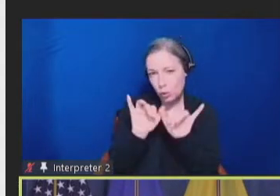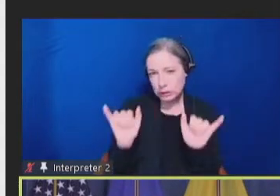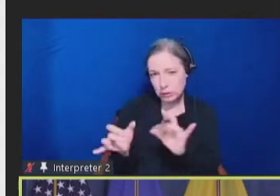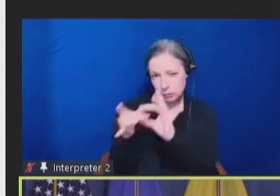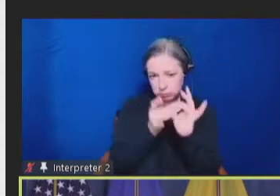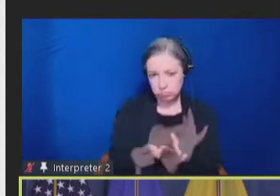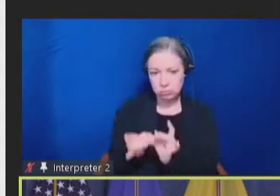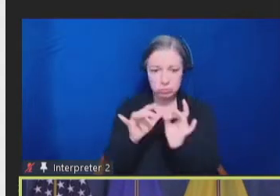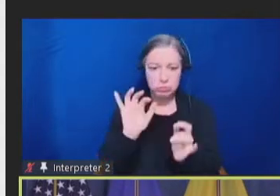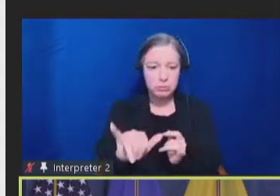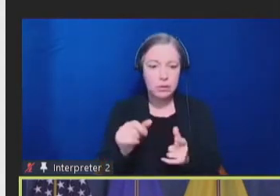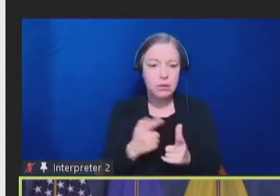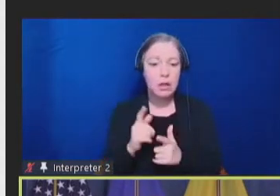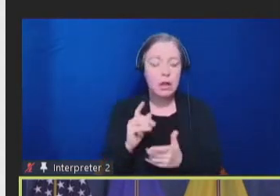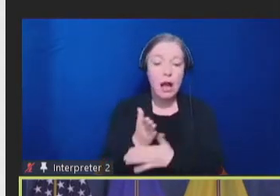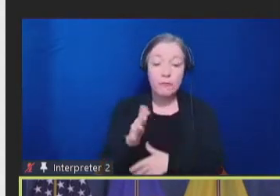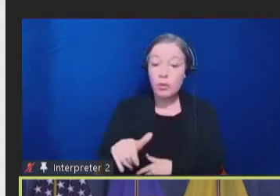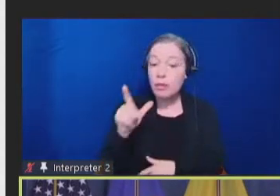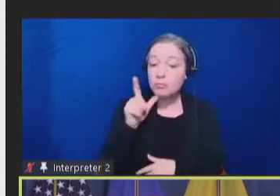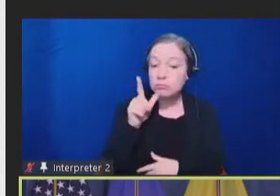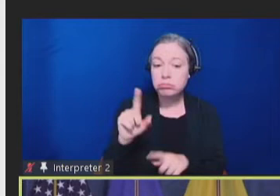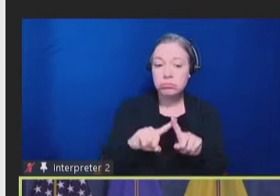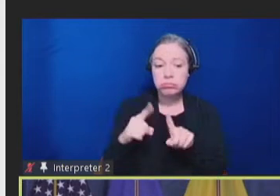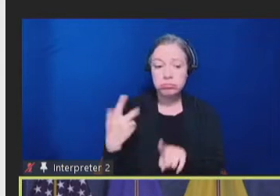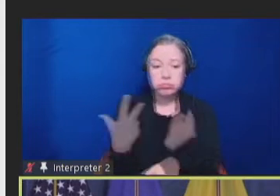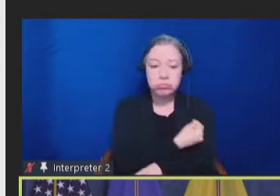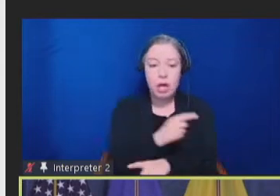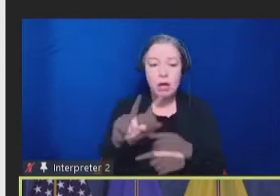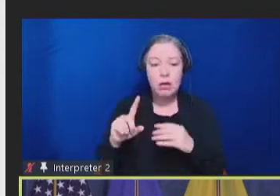After lunch, we'll resume with a panel on respiratory illness prevention.